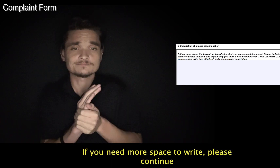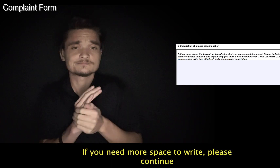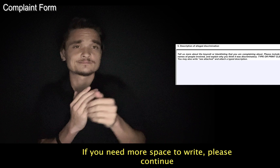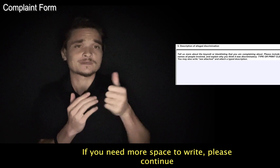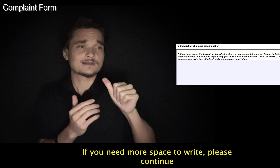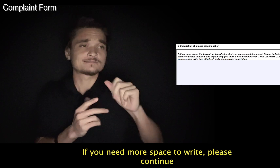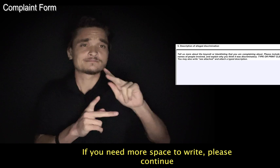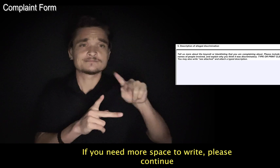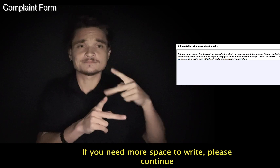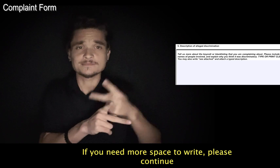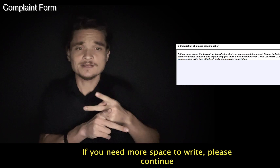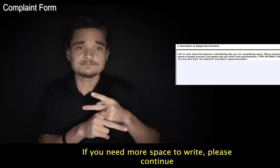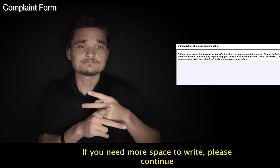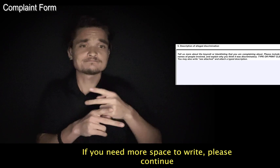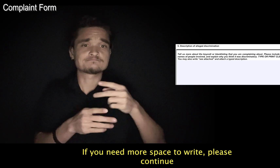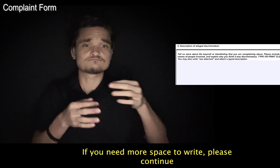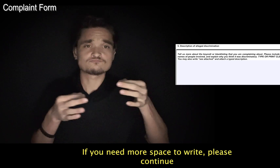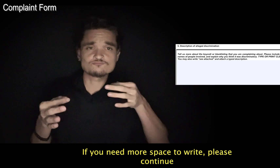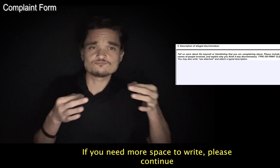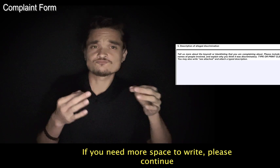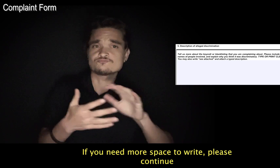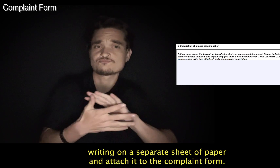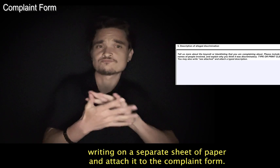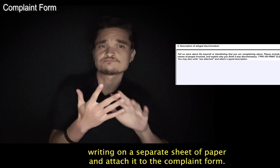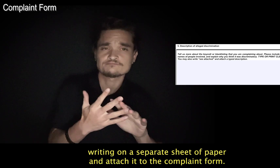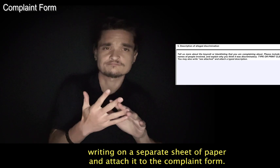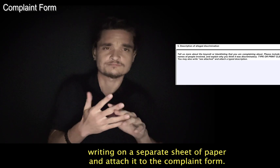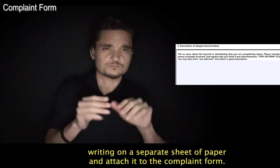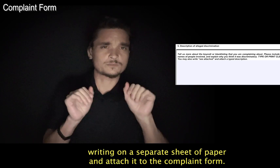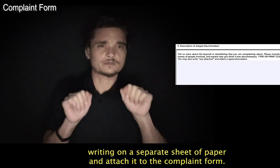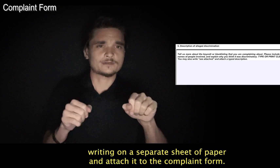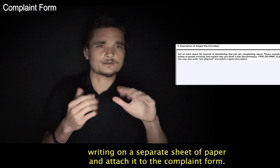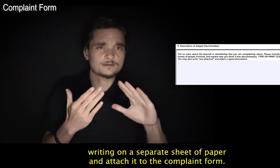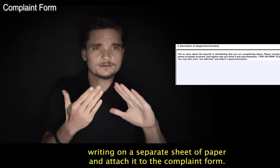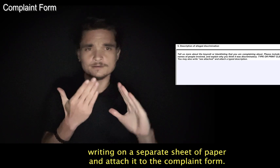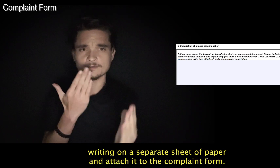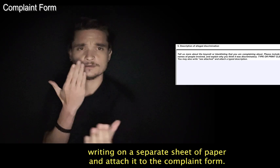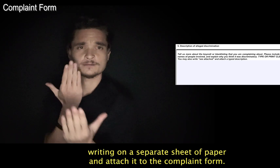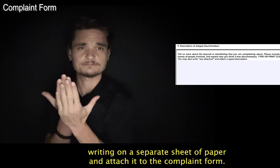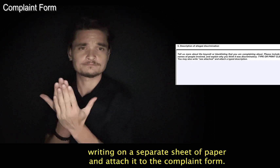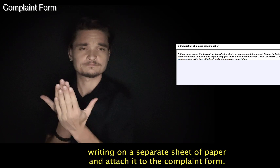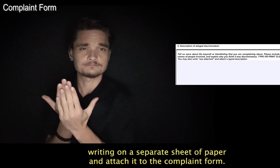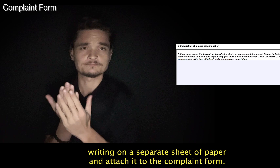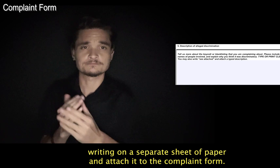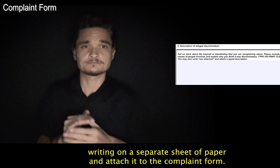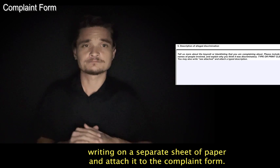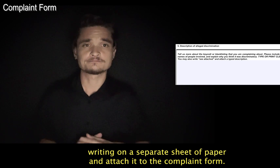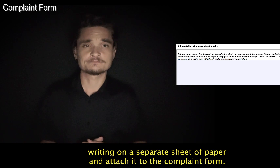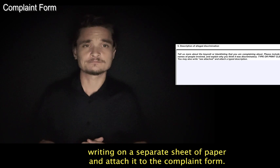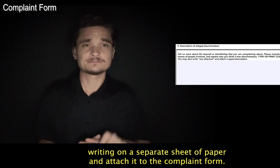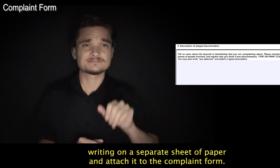If you need more space to write, please continue writing on a separate sheet of paper and attach it to the complaint form.